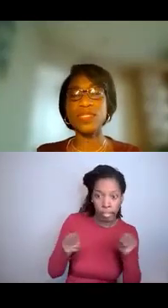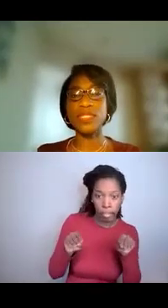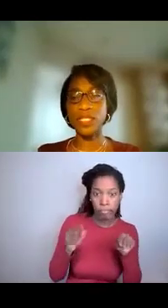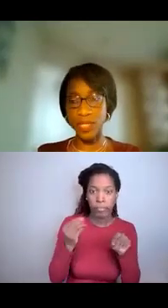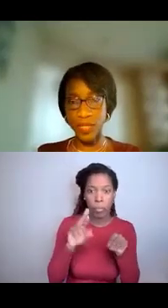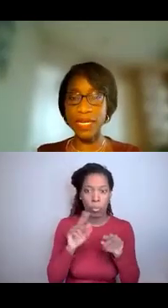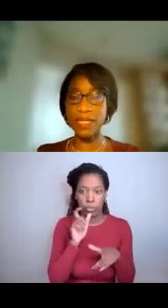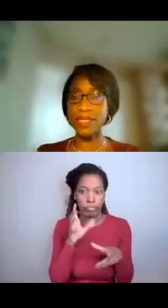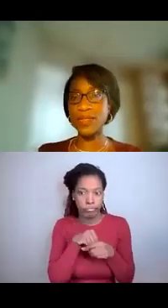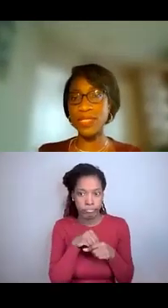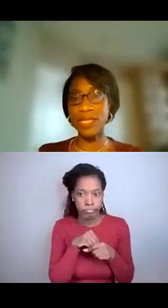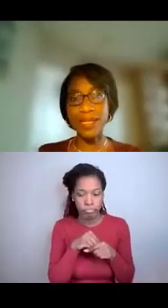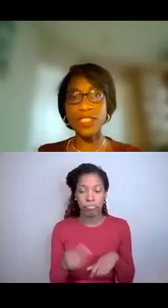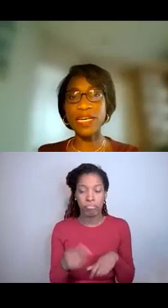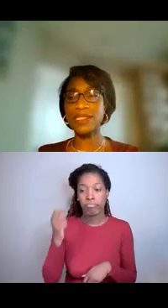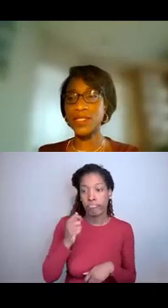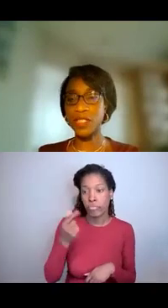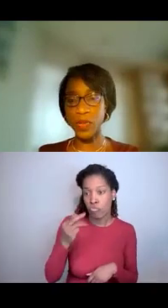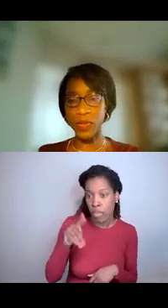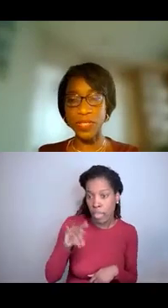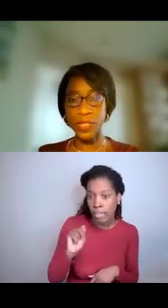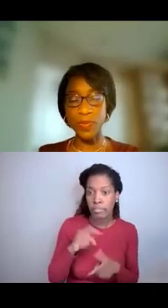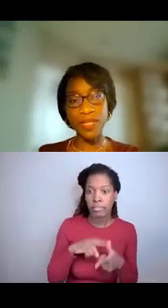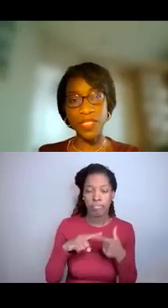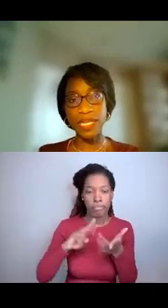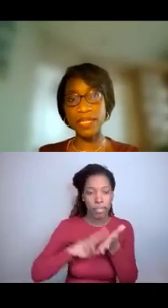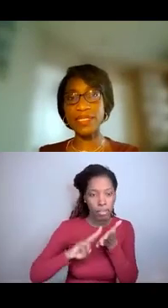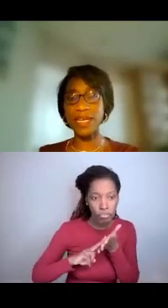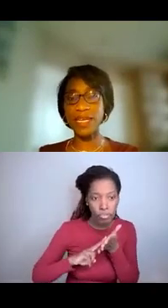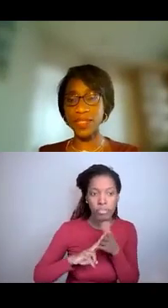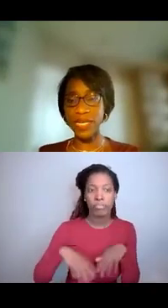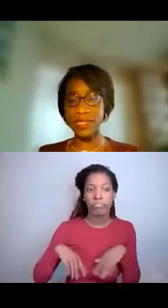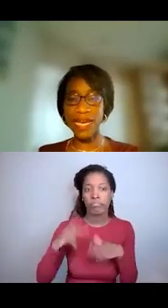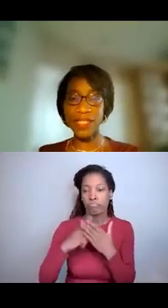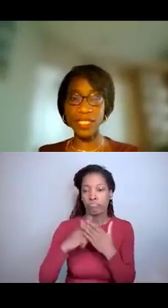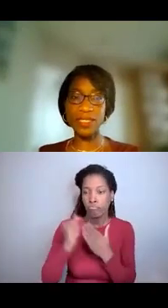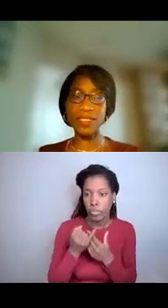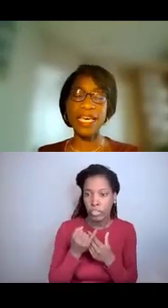So this includes grants. It includes contracts, intramural research projects and other transactions.